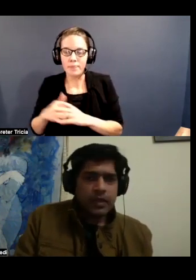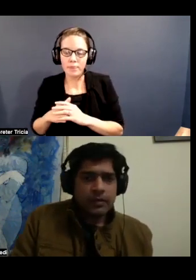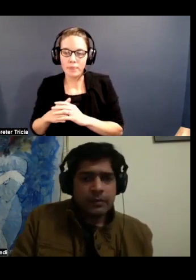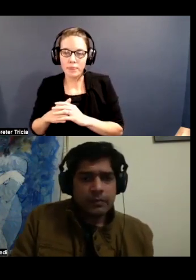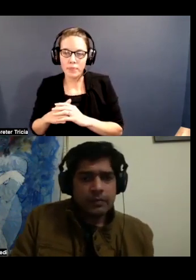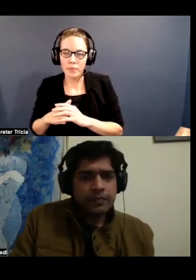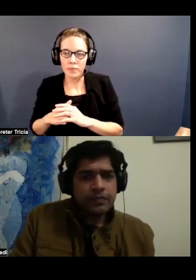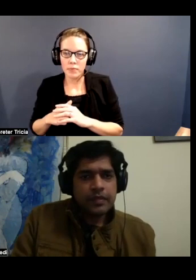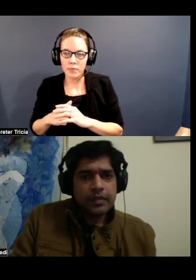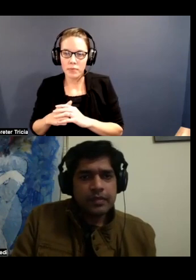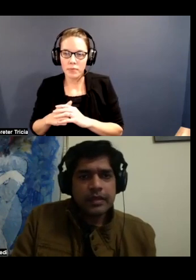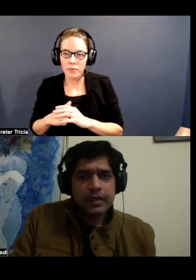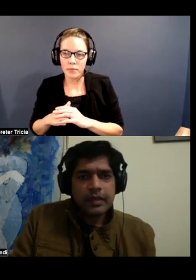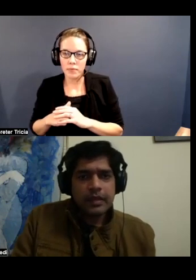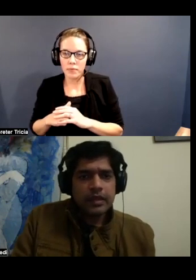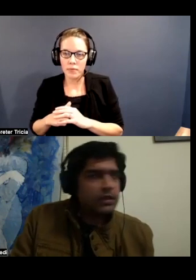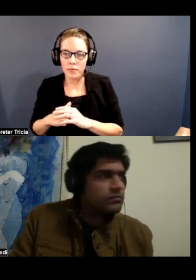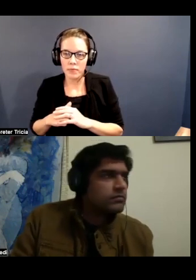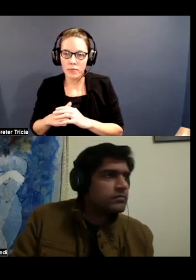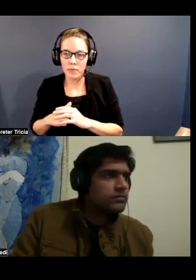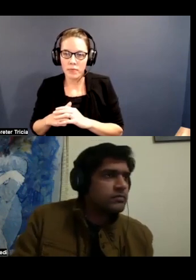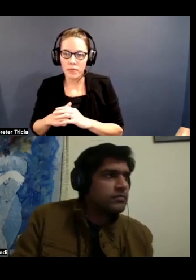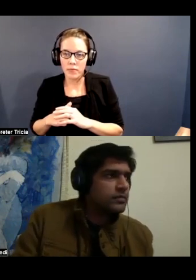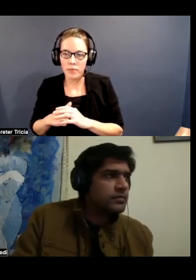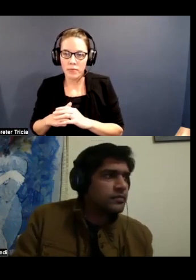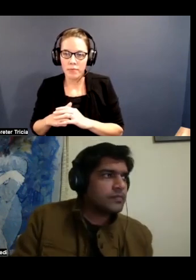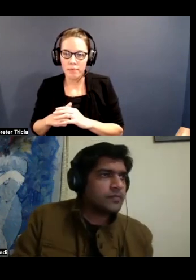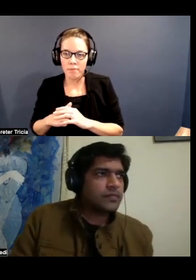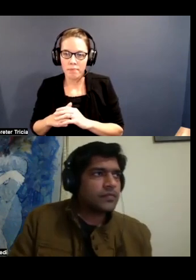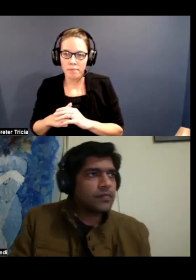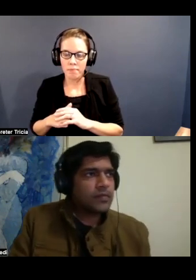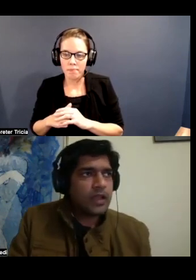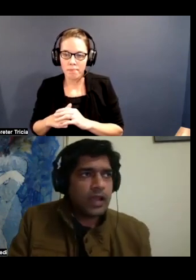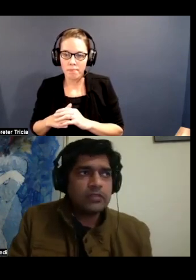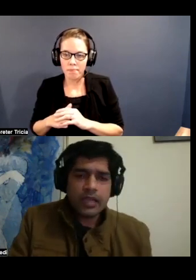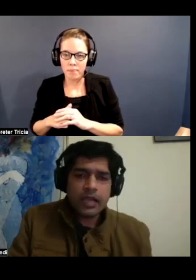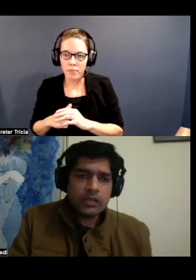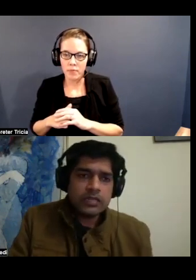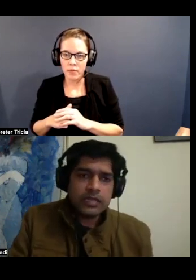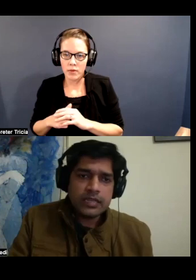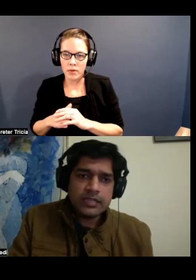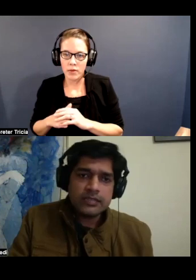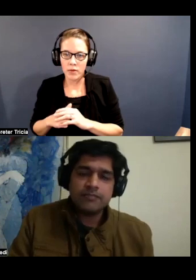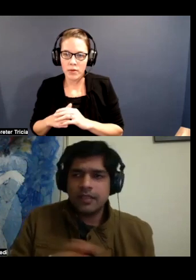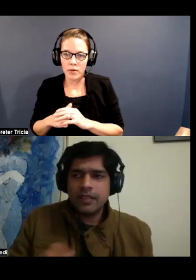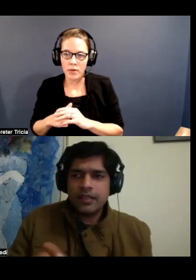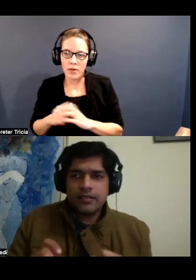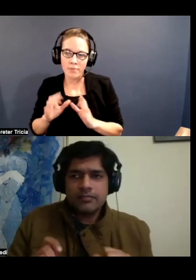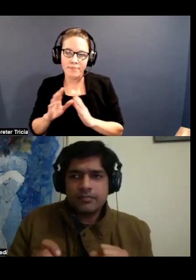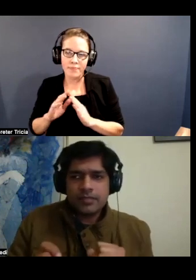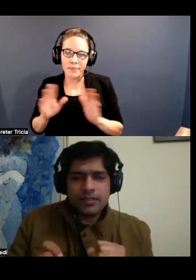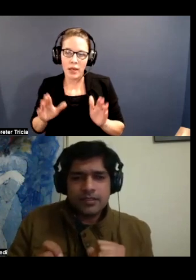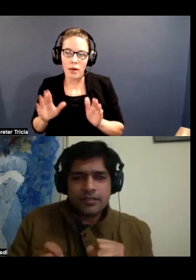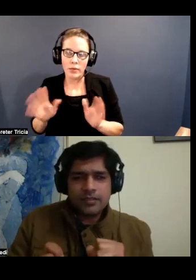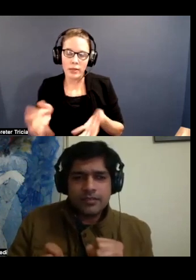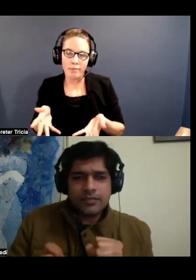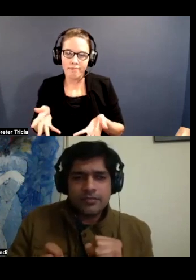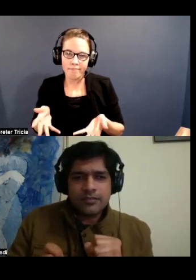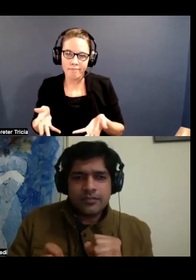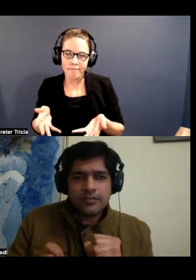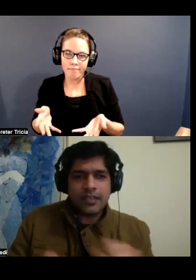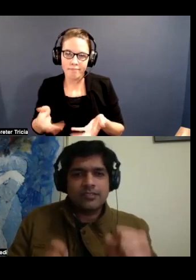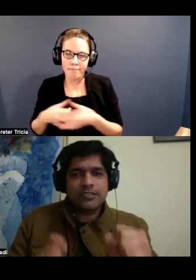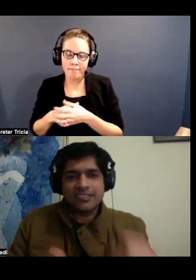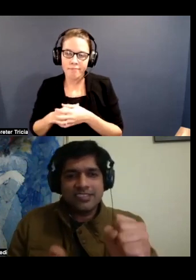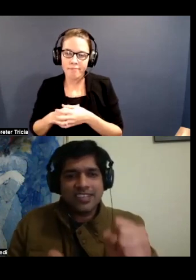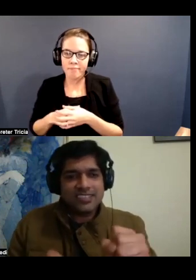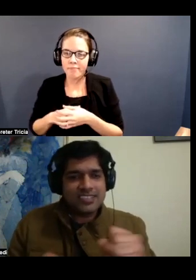that housing is -- yes, that's the slide.